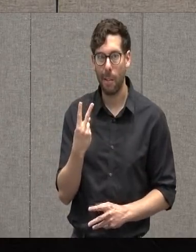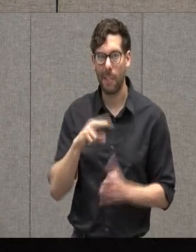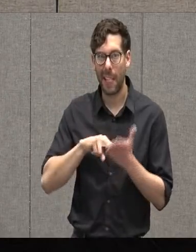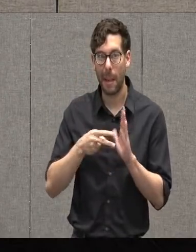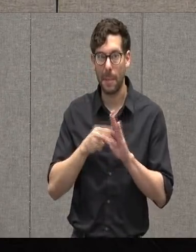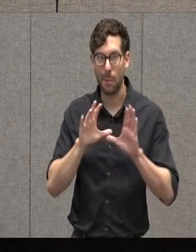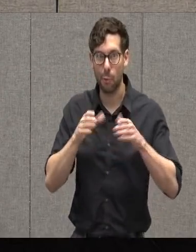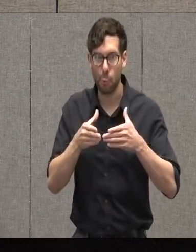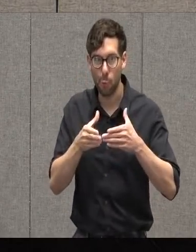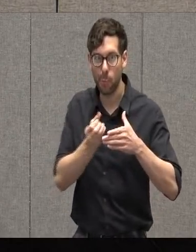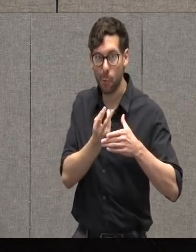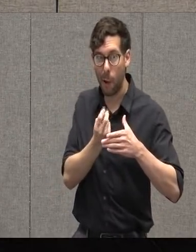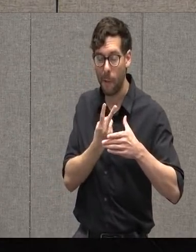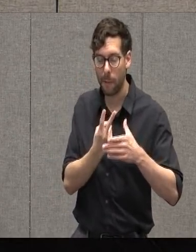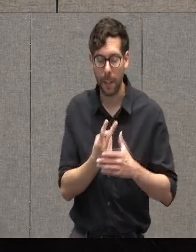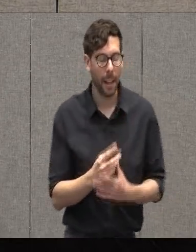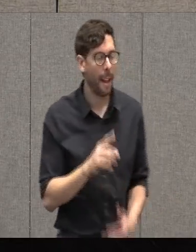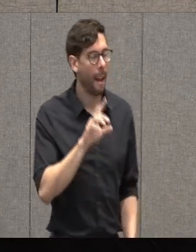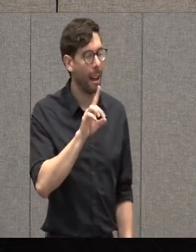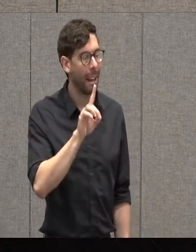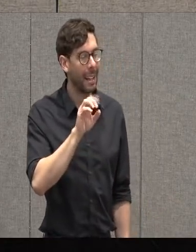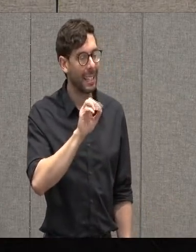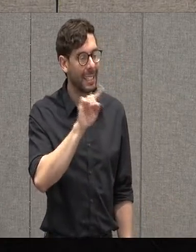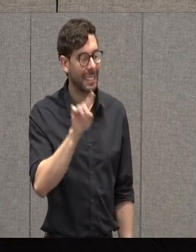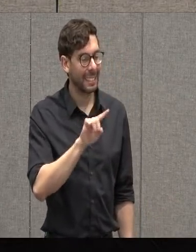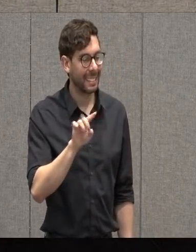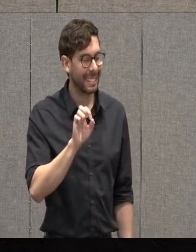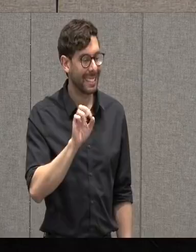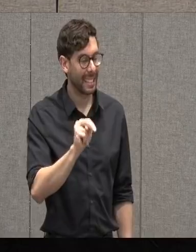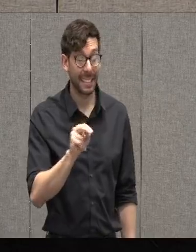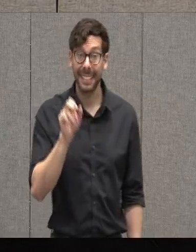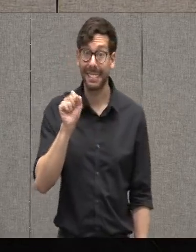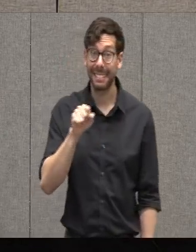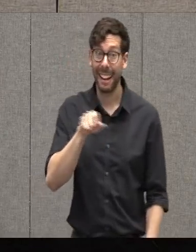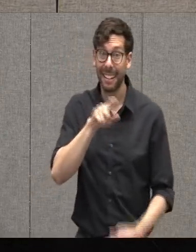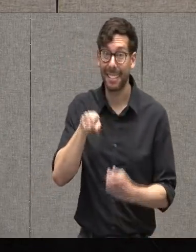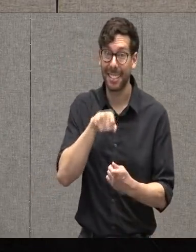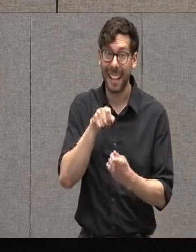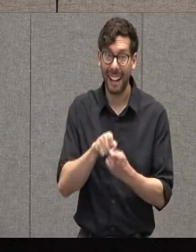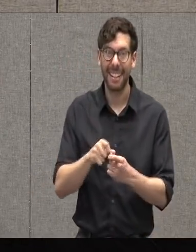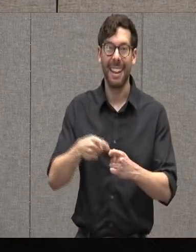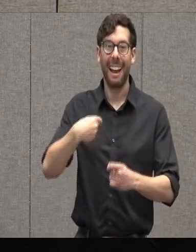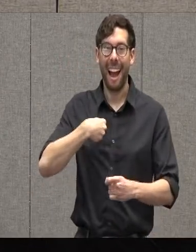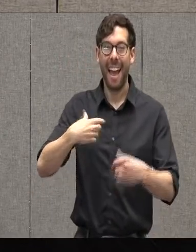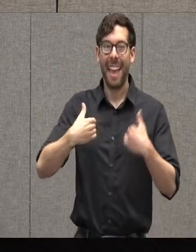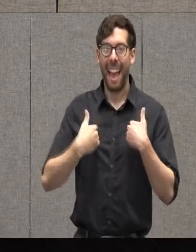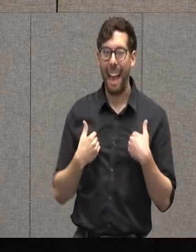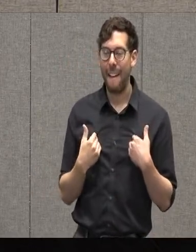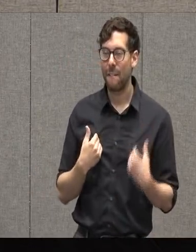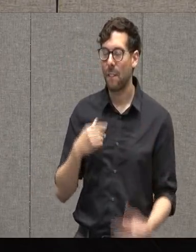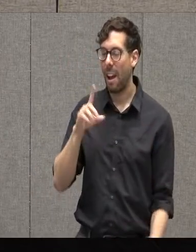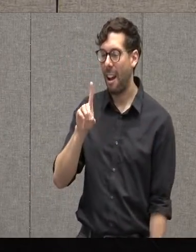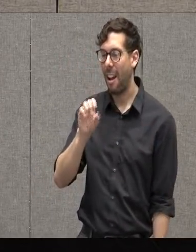A dozen, exactly, so I have a dozen numbers here and it was a little tricky to write them.